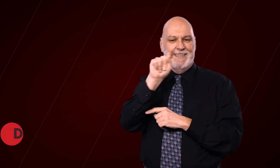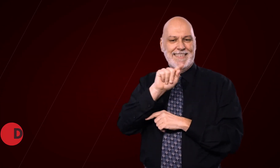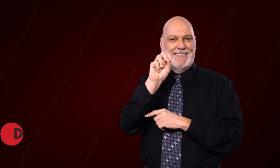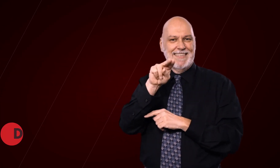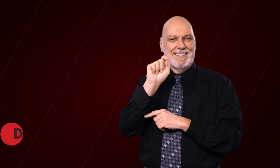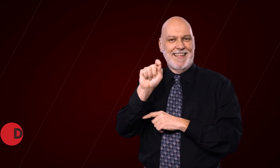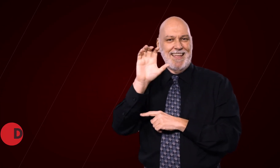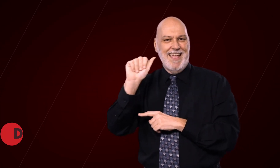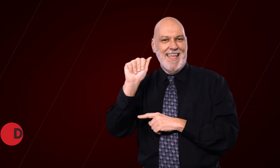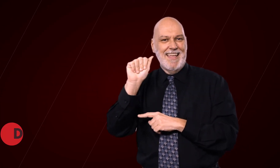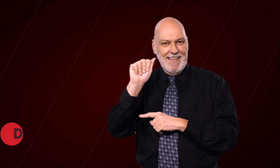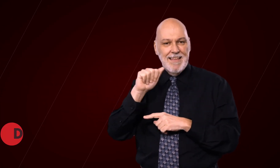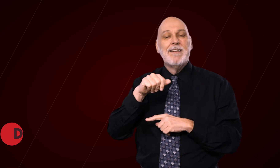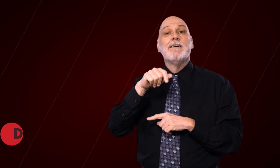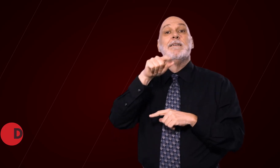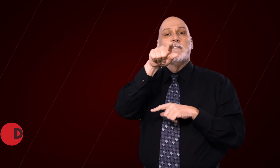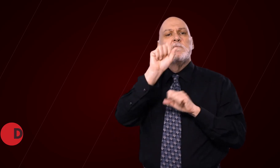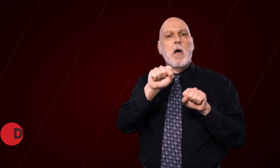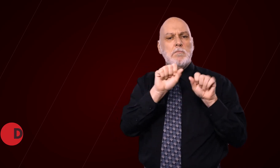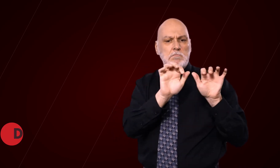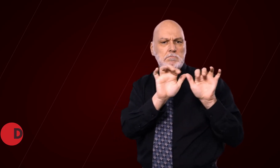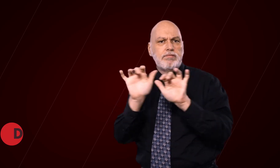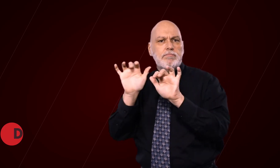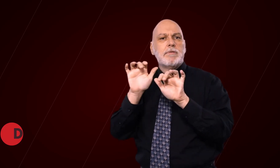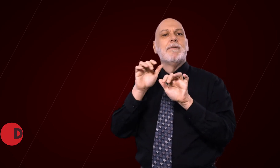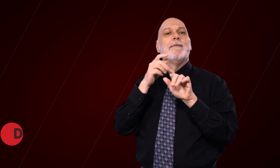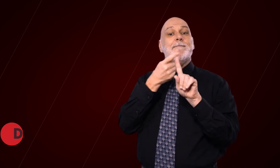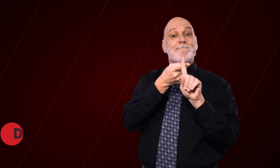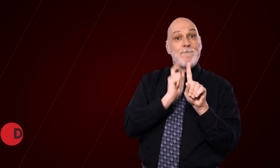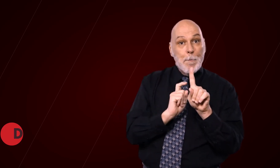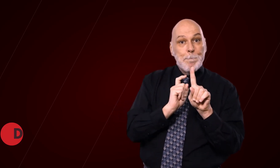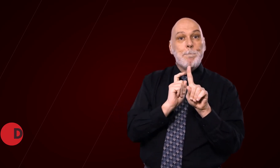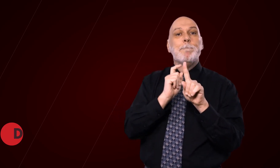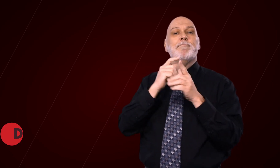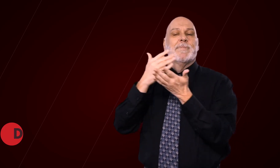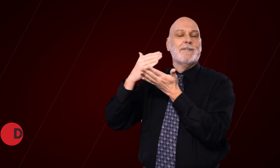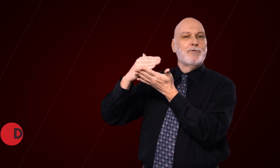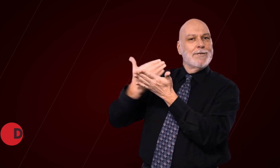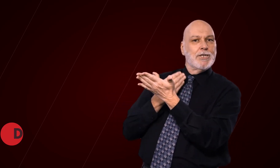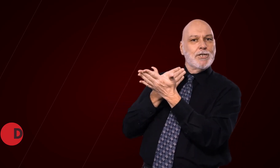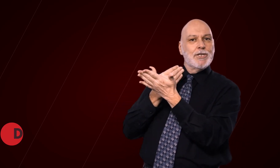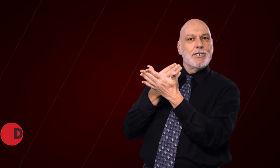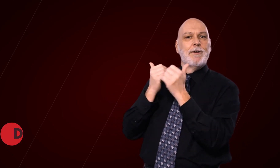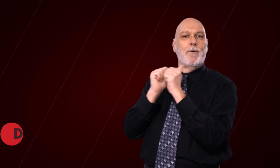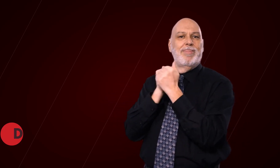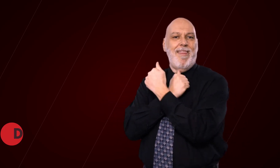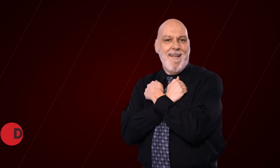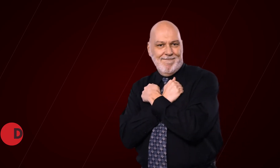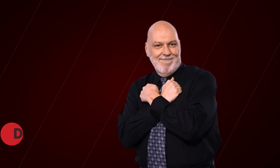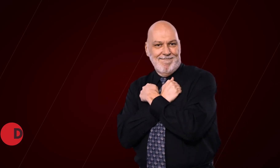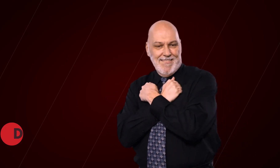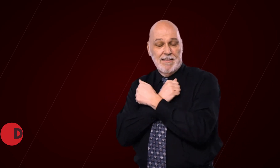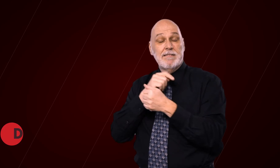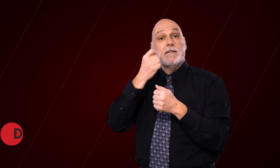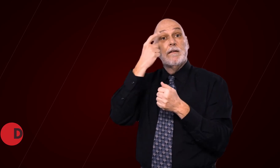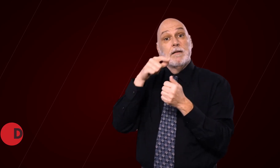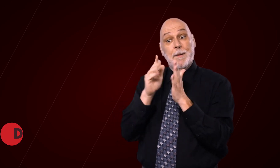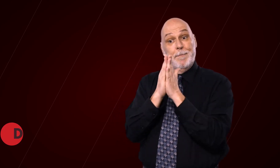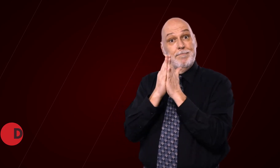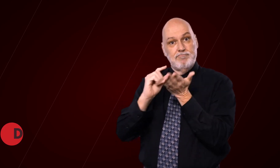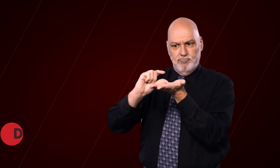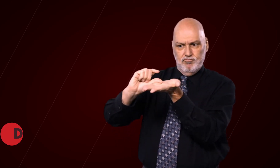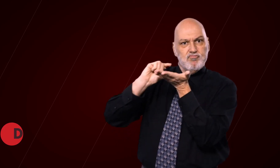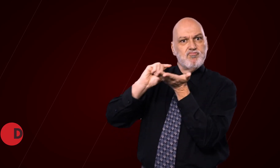type “From Rejection with Love”.